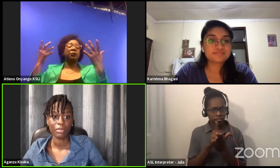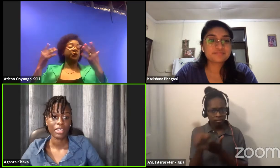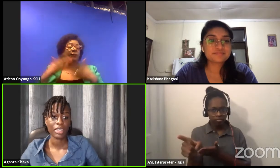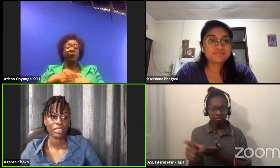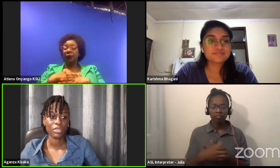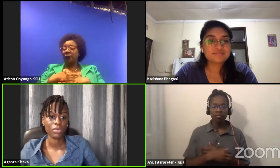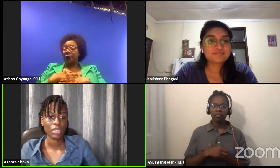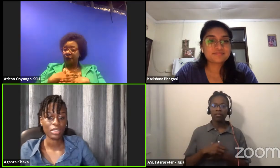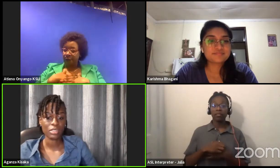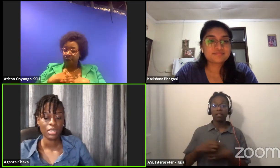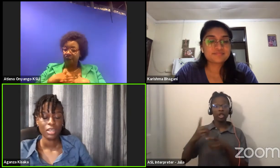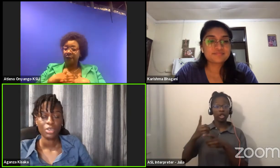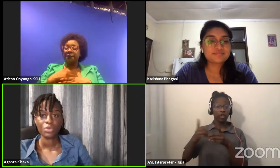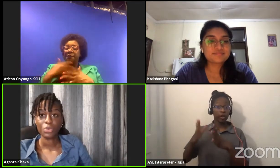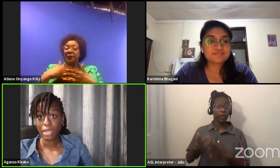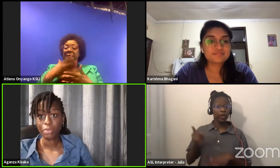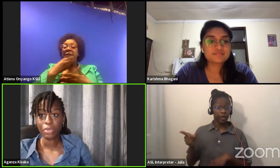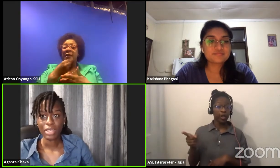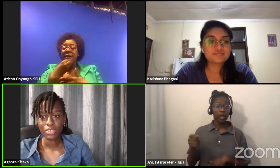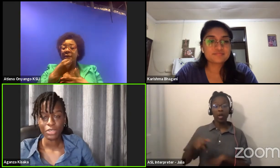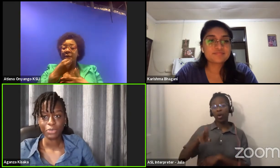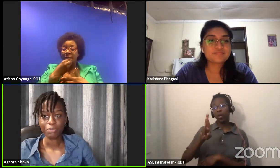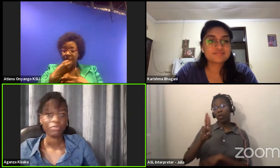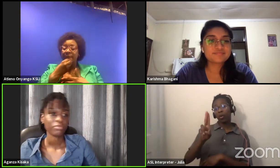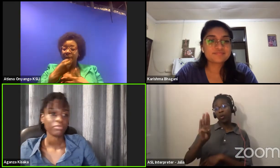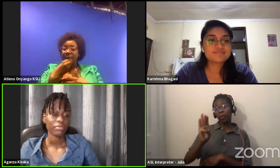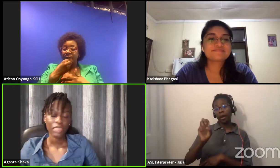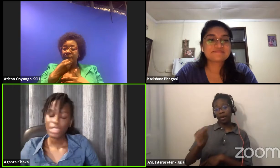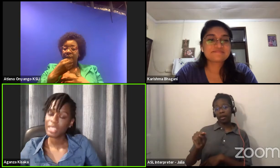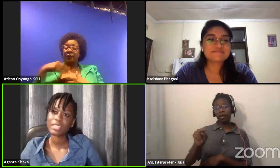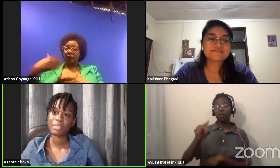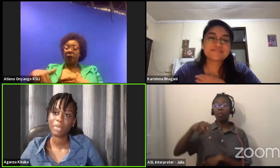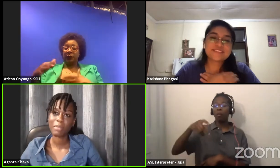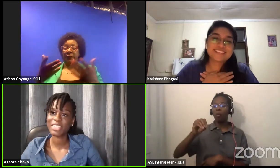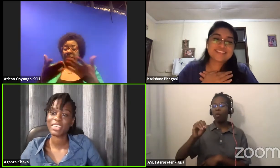My director was Ruben Polendo, he's still my mentor,